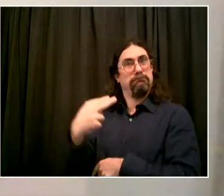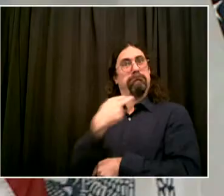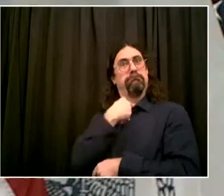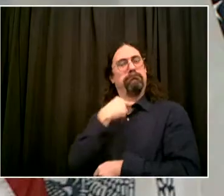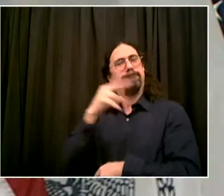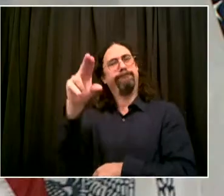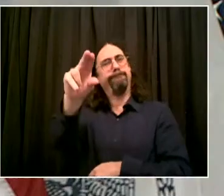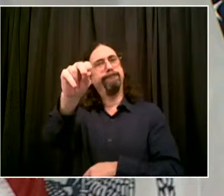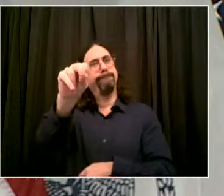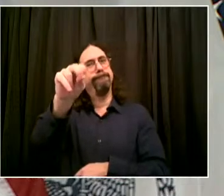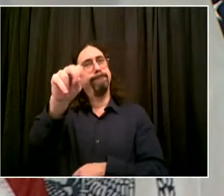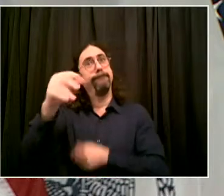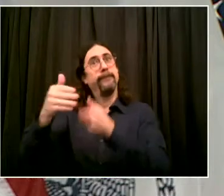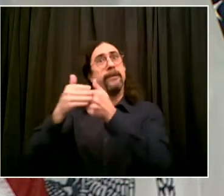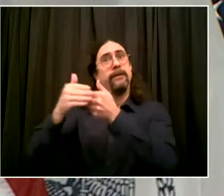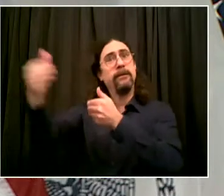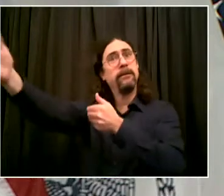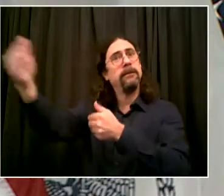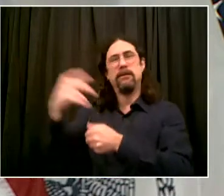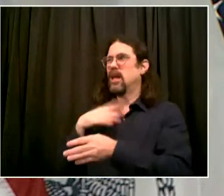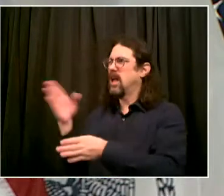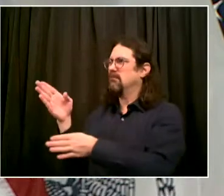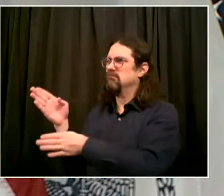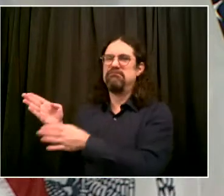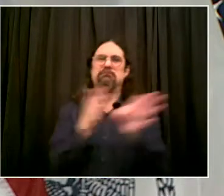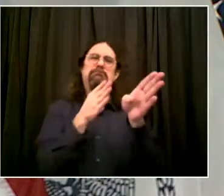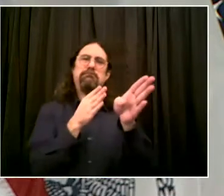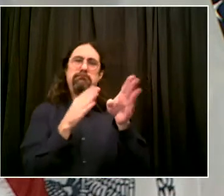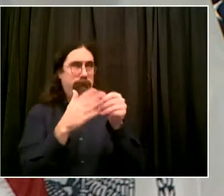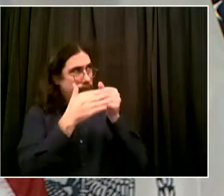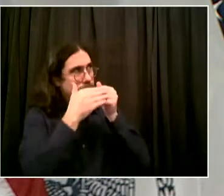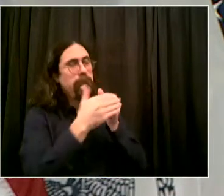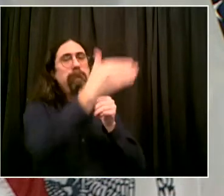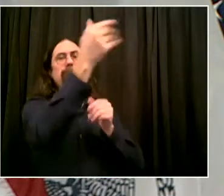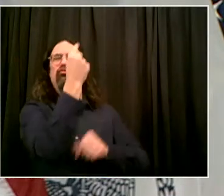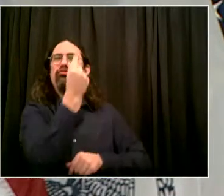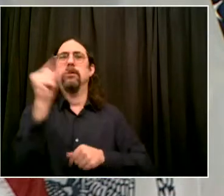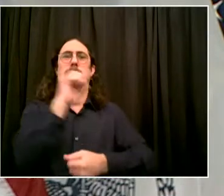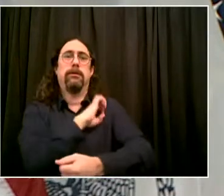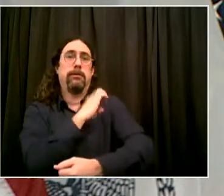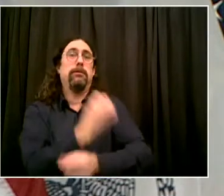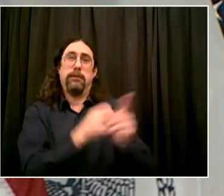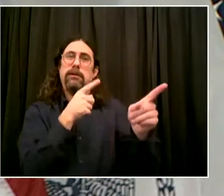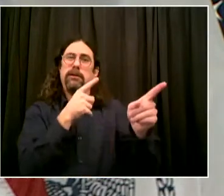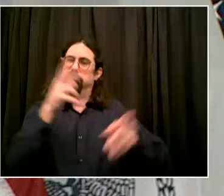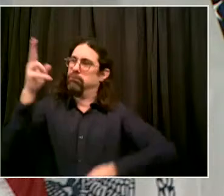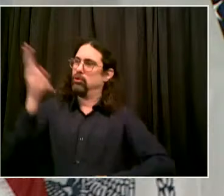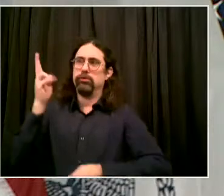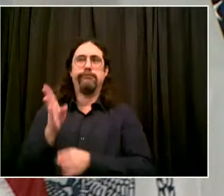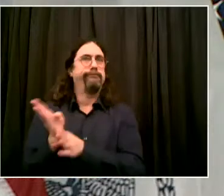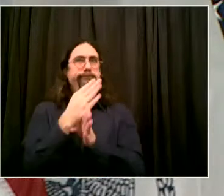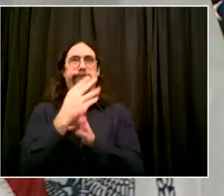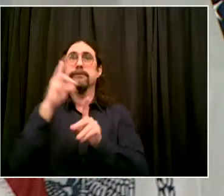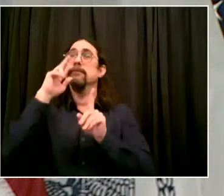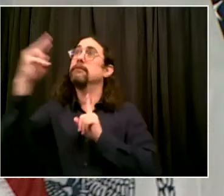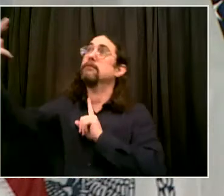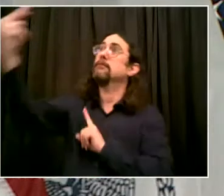AMAZING EFFORT I THININILK WWL CHANGE THE CORE INDUSTRY AND I AM VERY HONORED TO BE HERE WITH ALL THE PEOPLE WHO PLAYED SUCH AN IMPORTANT ROLE, THANK YOU FOR BRINGING US